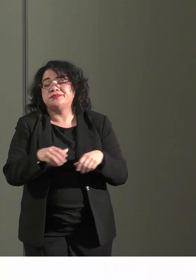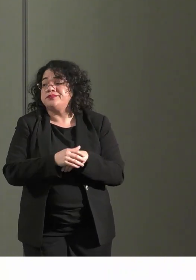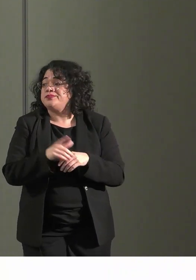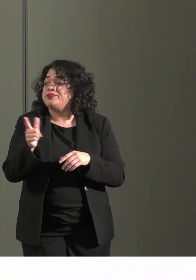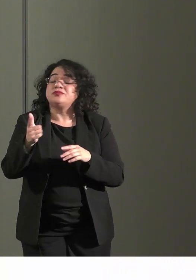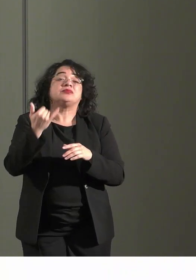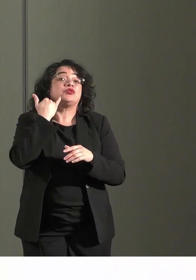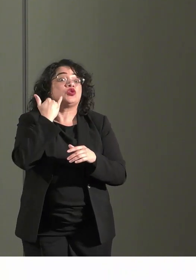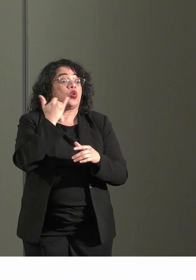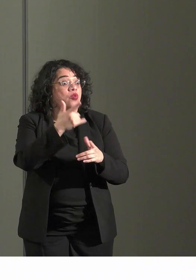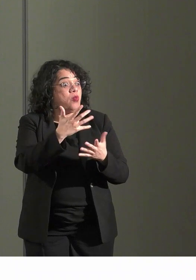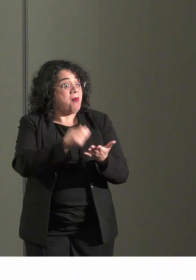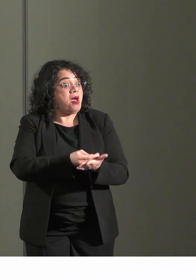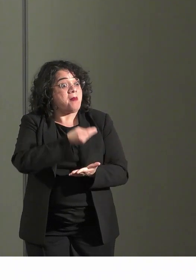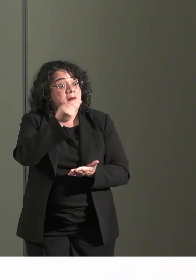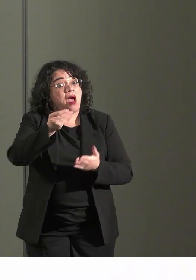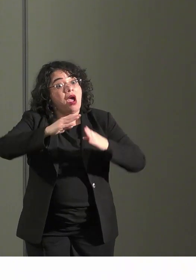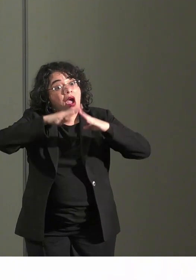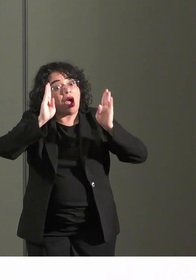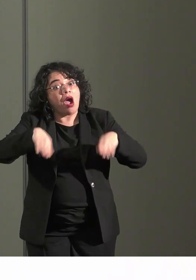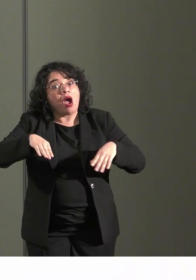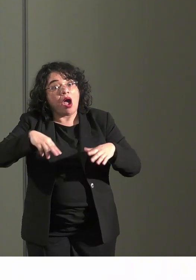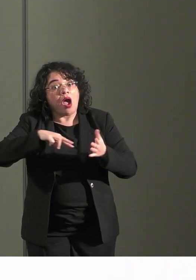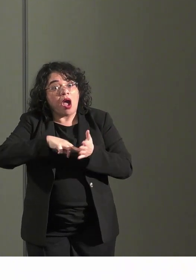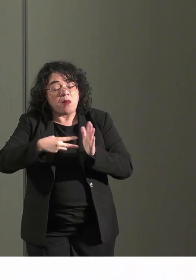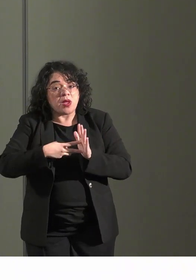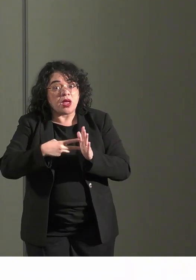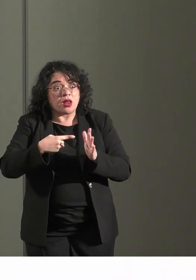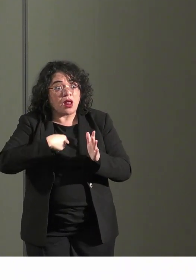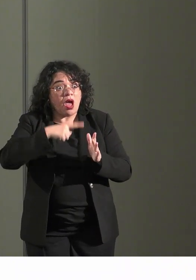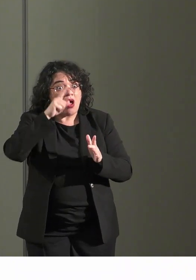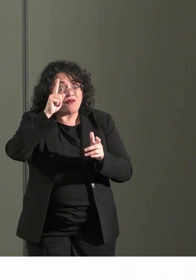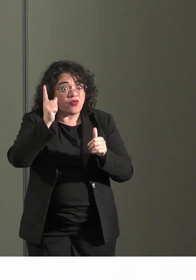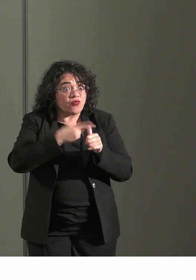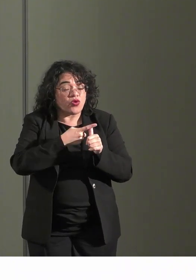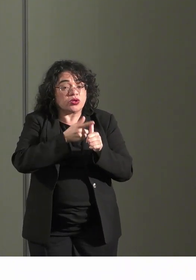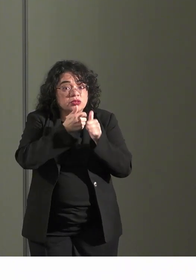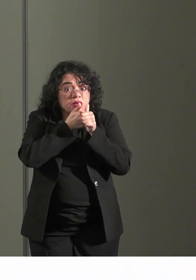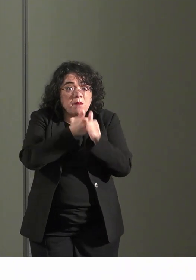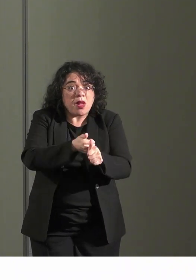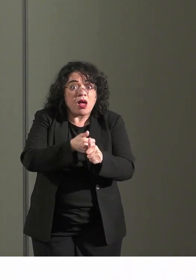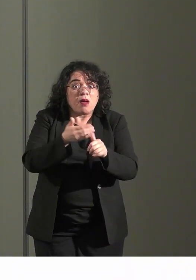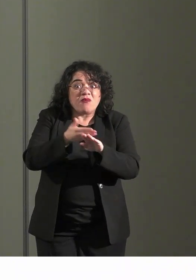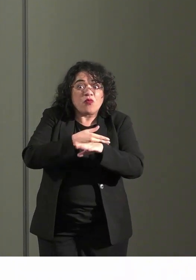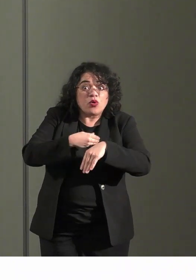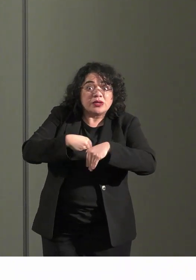buy it and live with it you need to comply with regulations in hallways?